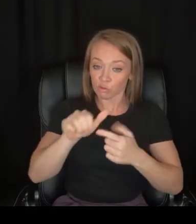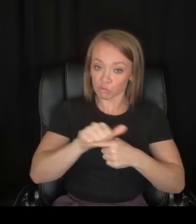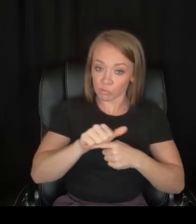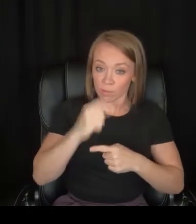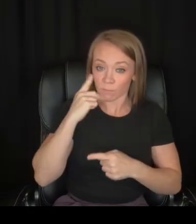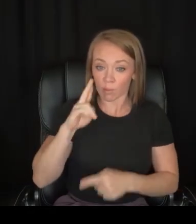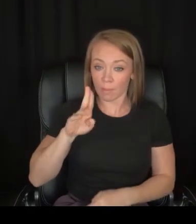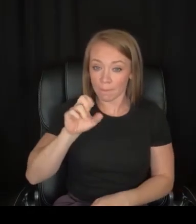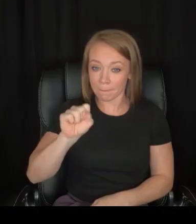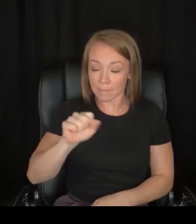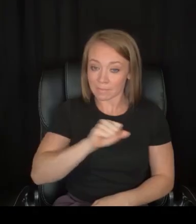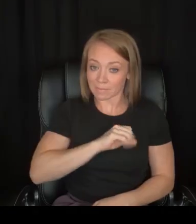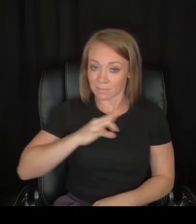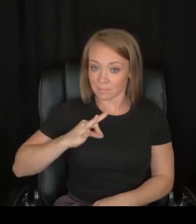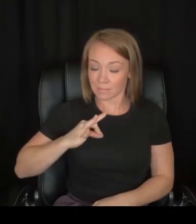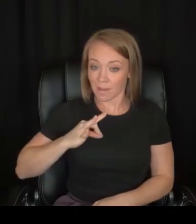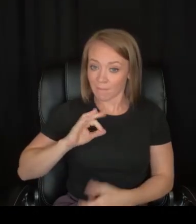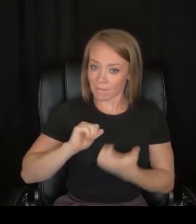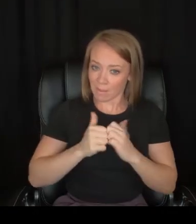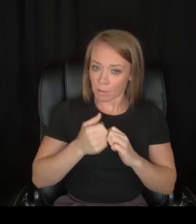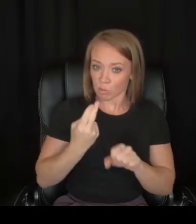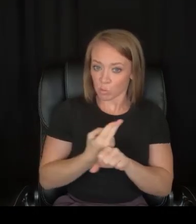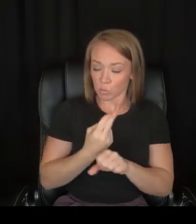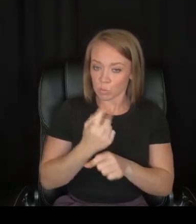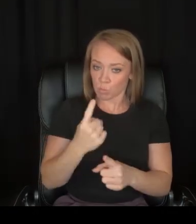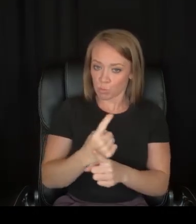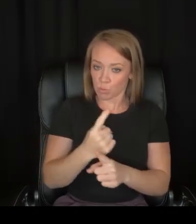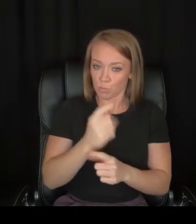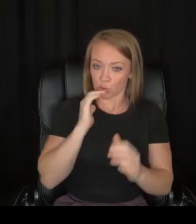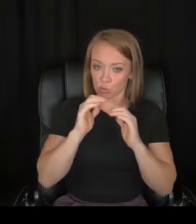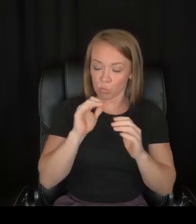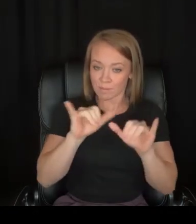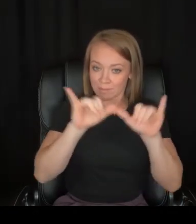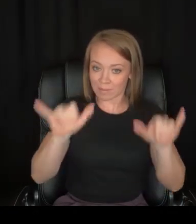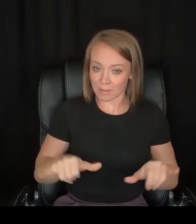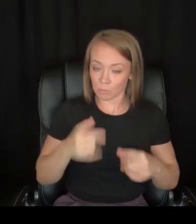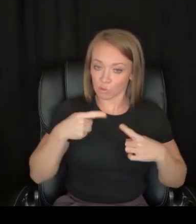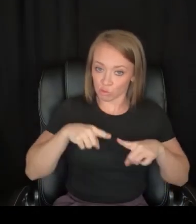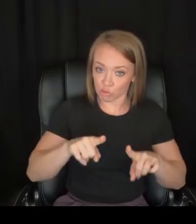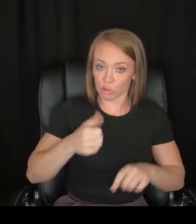for bus staff on using communication systems during transportation and also